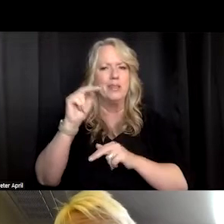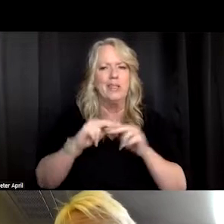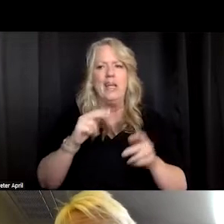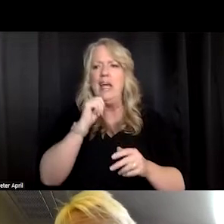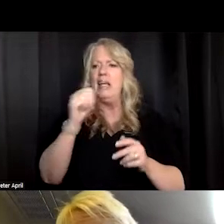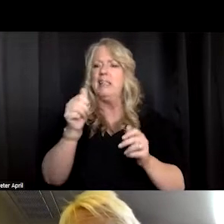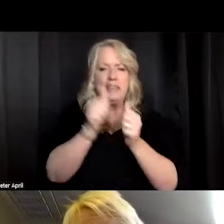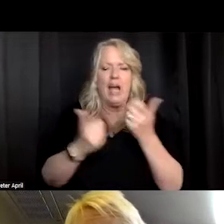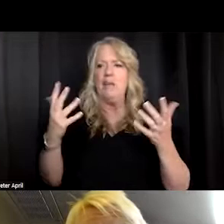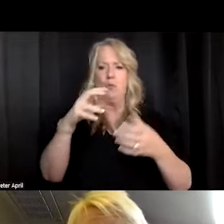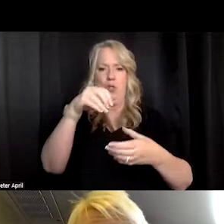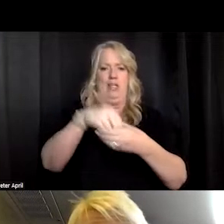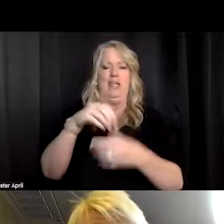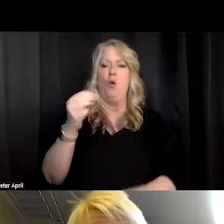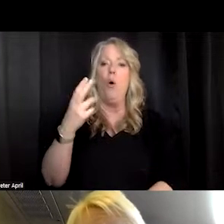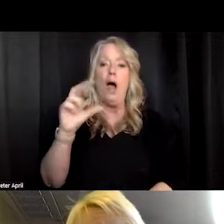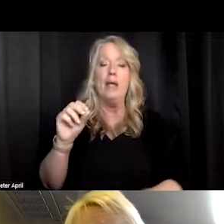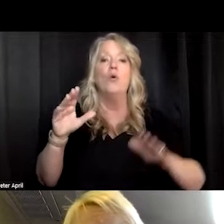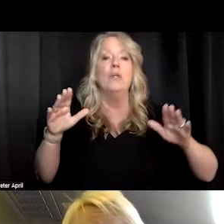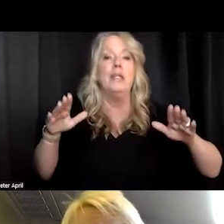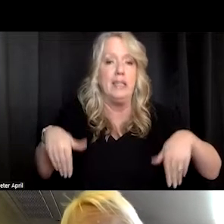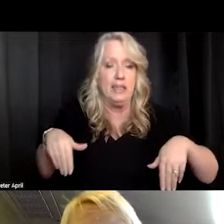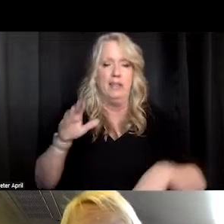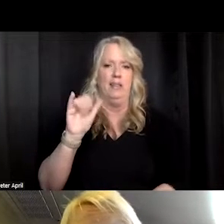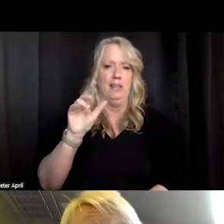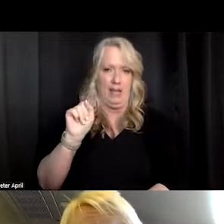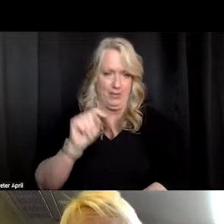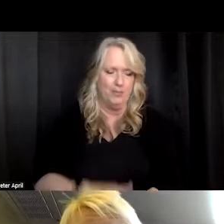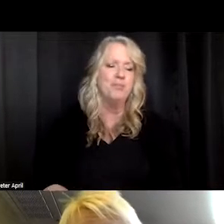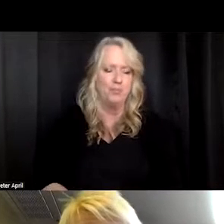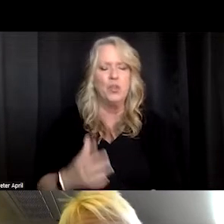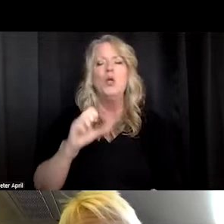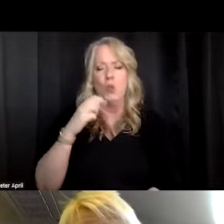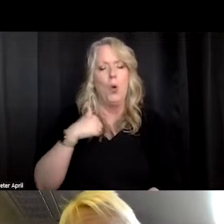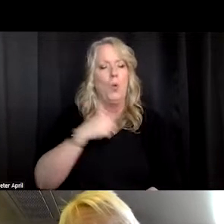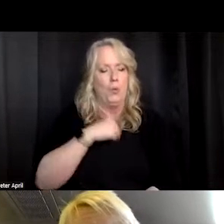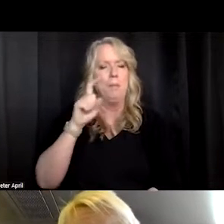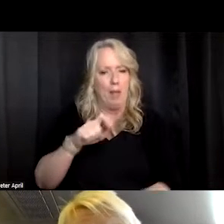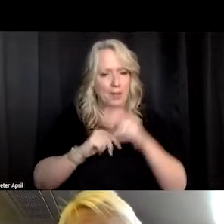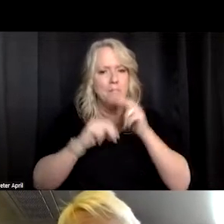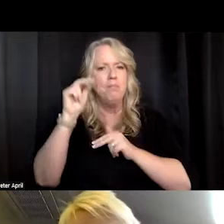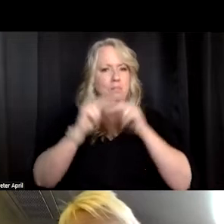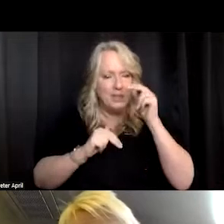. IT WAS JUST NEVER FULLY BUILT. AND IT DOESN'T EXIST EVERYWHERE IN OHIO YET